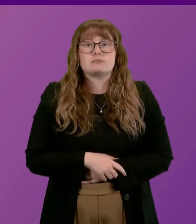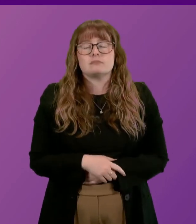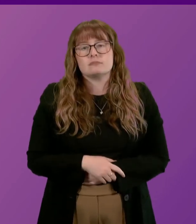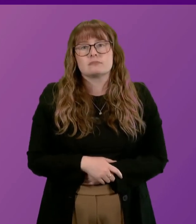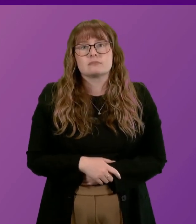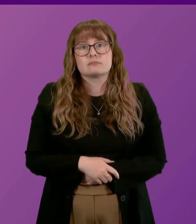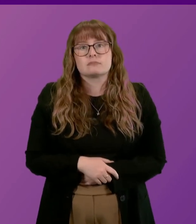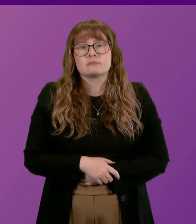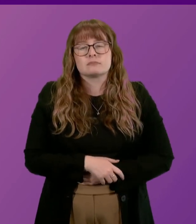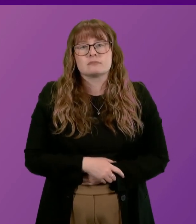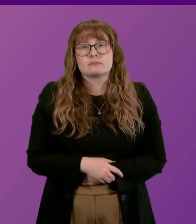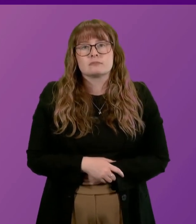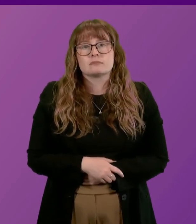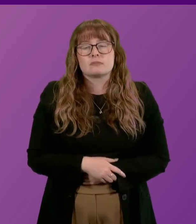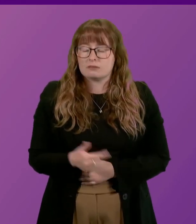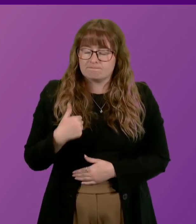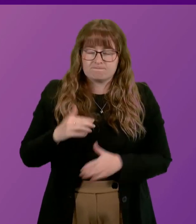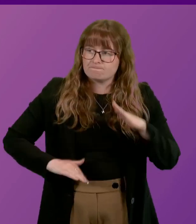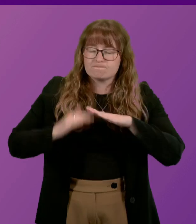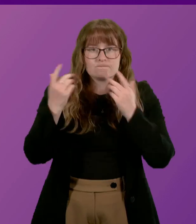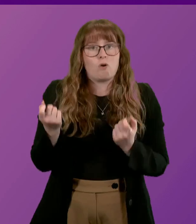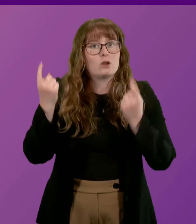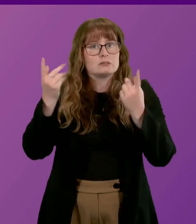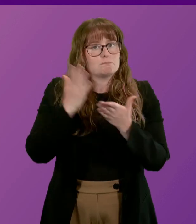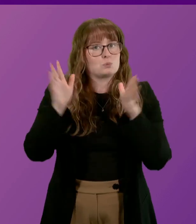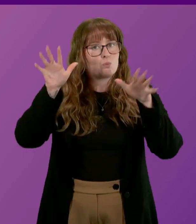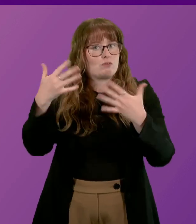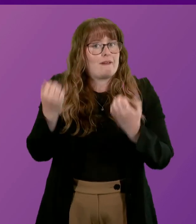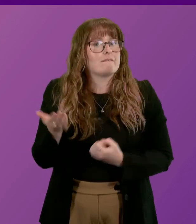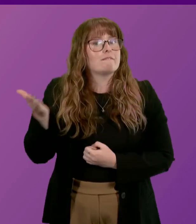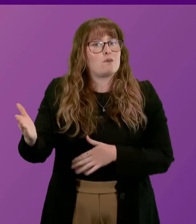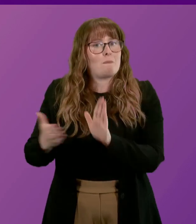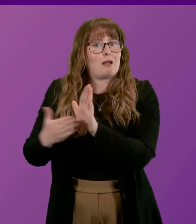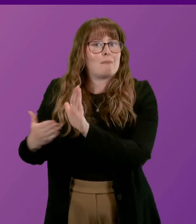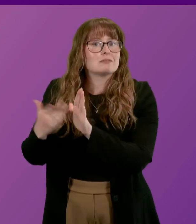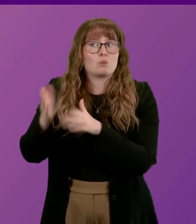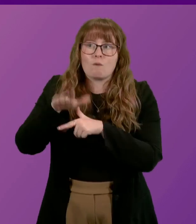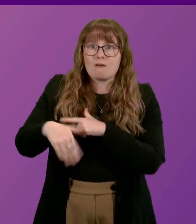I entirely understand Mr Matheson’s deep concern about the implications of the situation